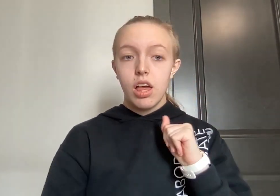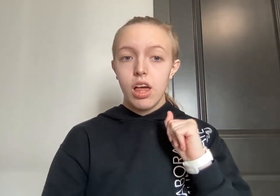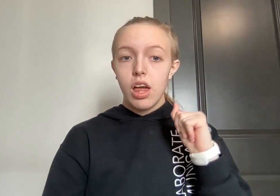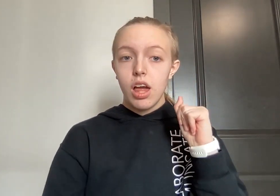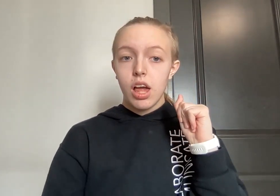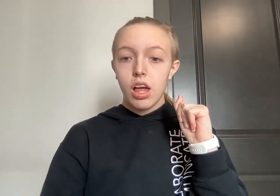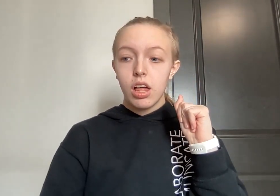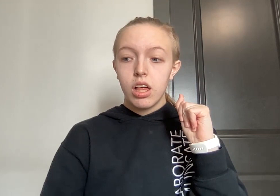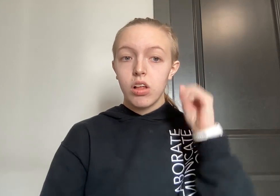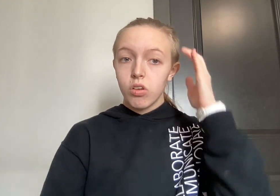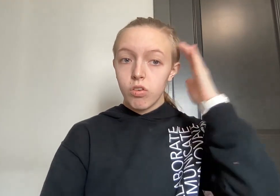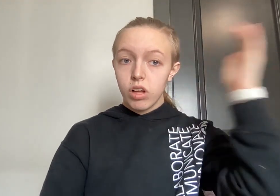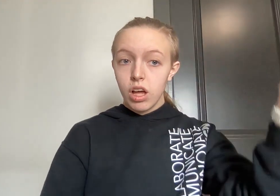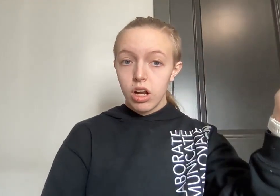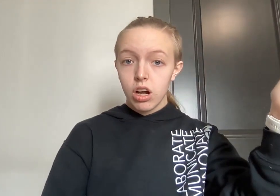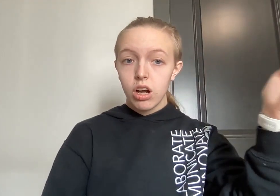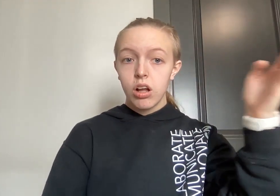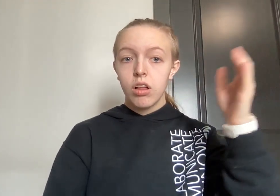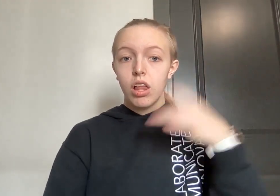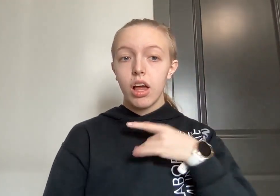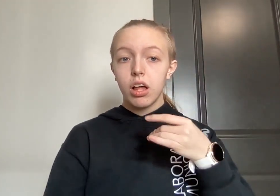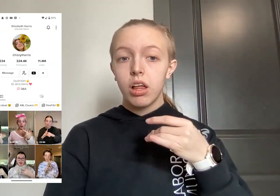a creator like